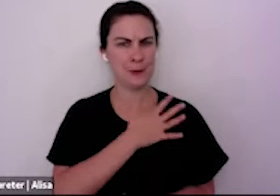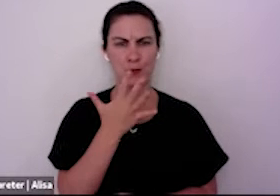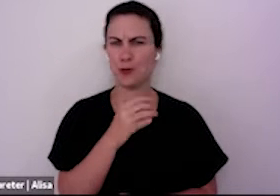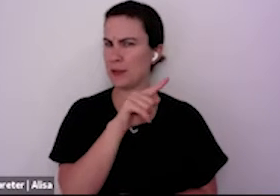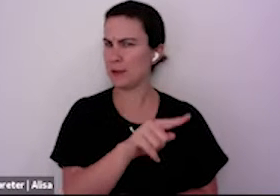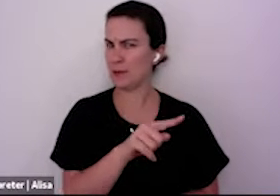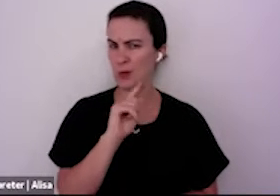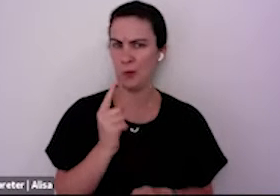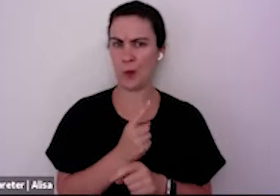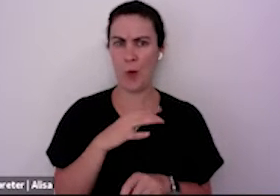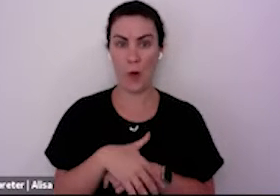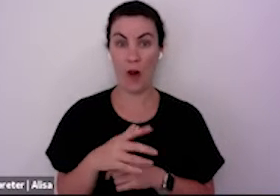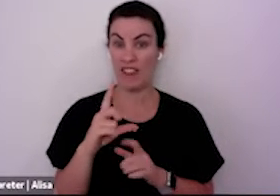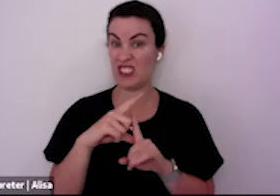you are doing in some way, shape, or form.